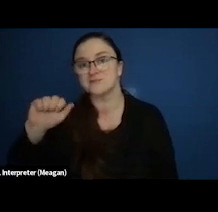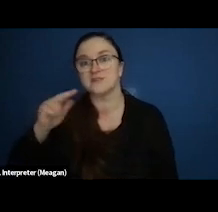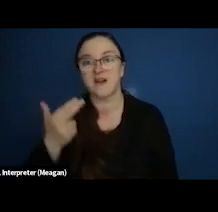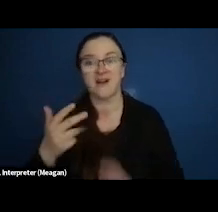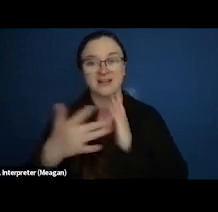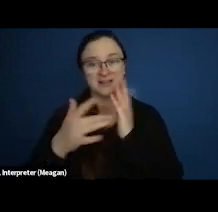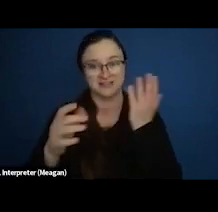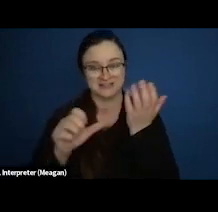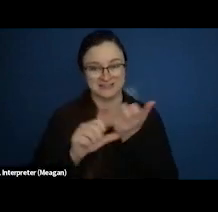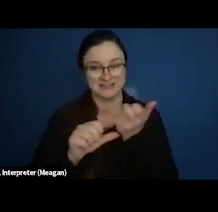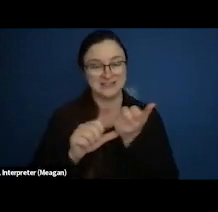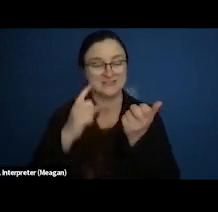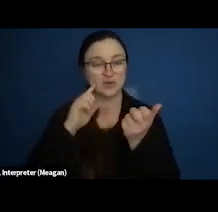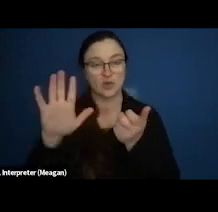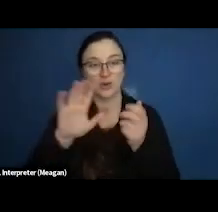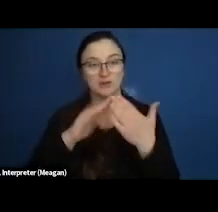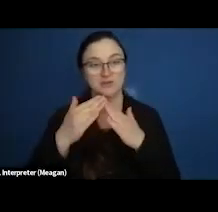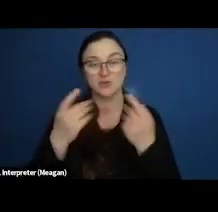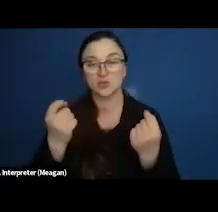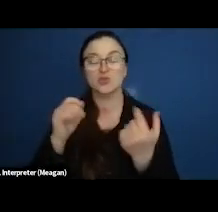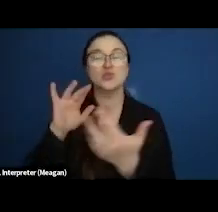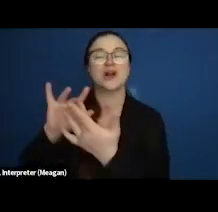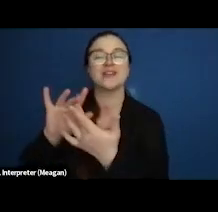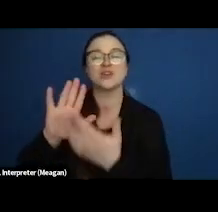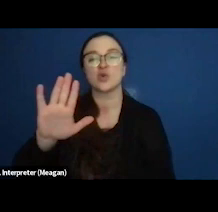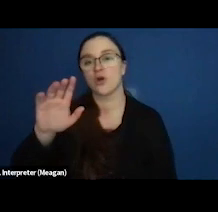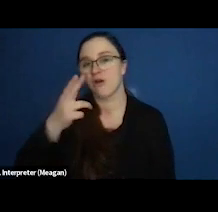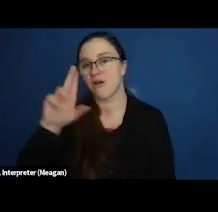all you need to do is reach out to your HUD TA coach,